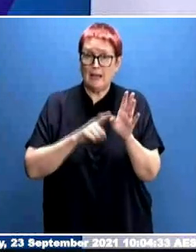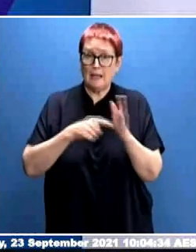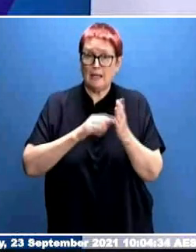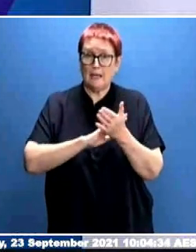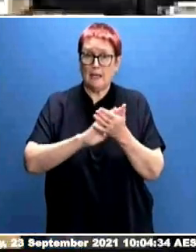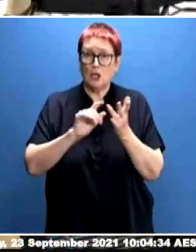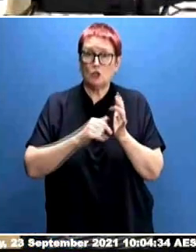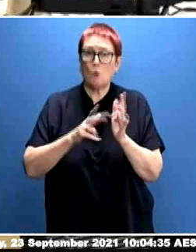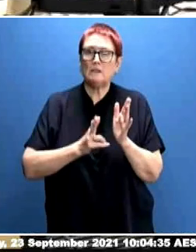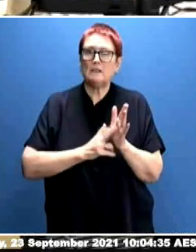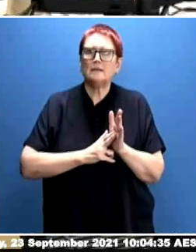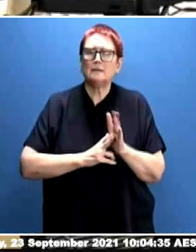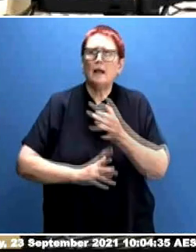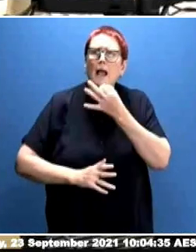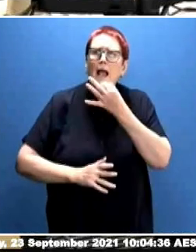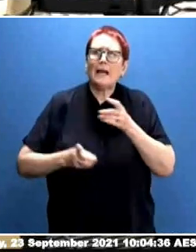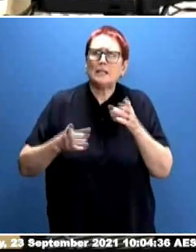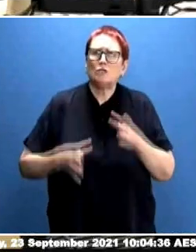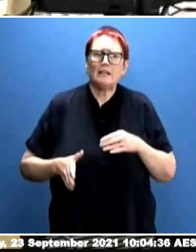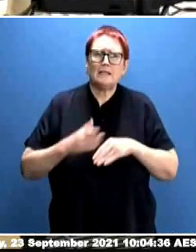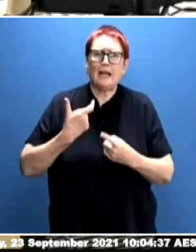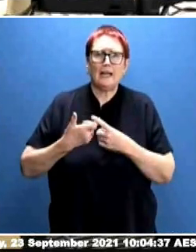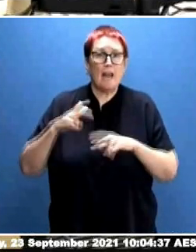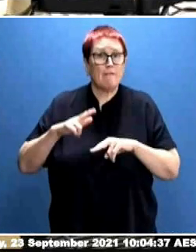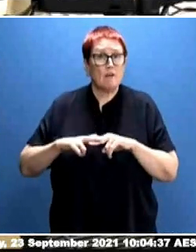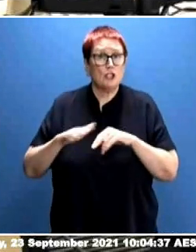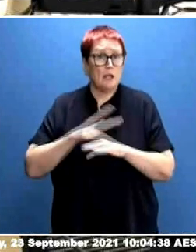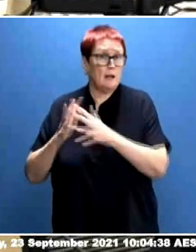the Acting Director at the Kath French Secure Care Centre in Western Australia.